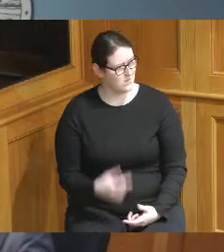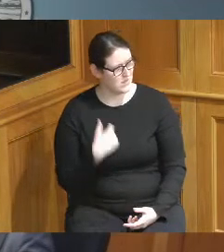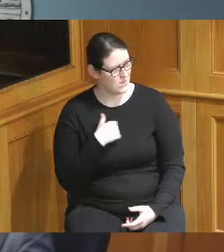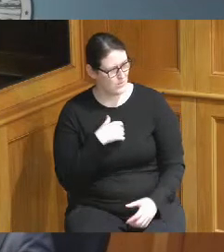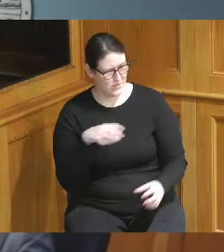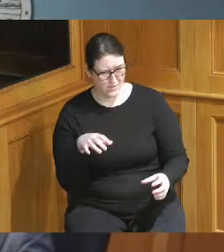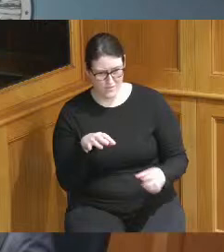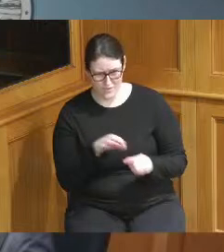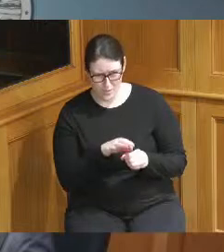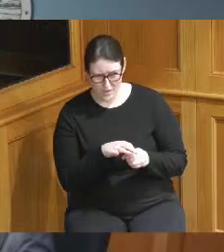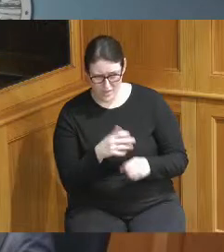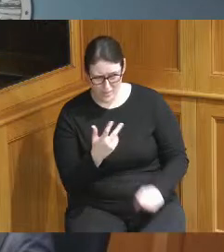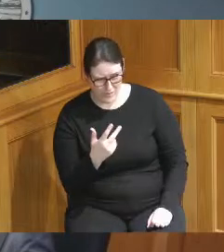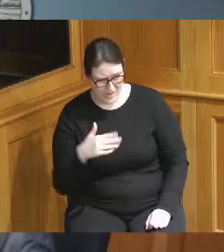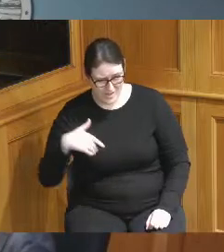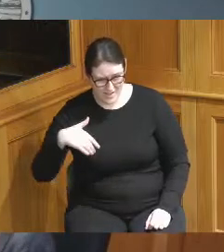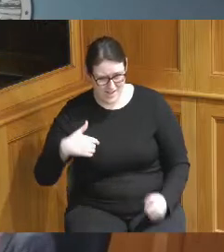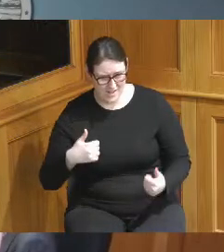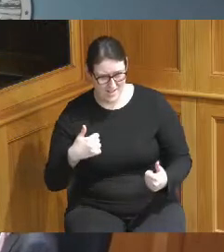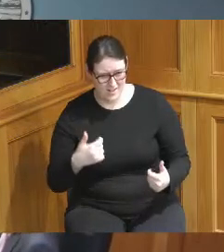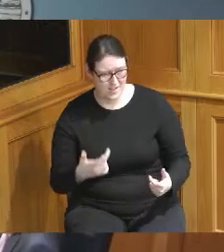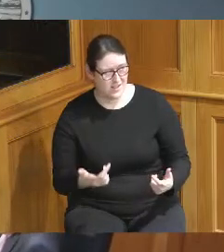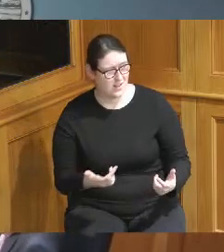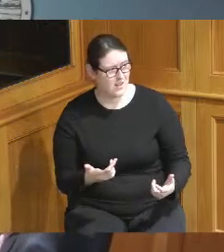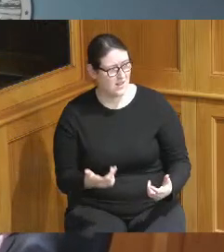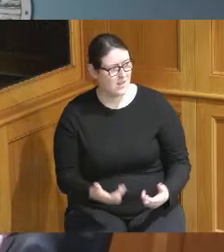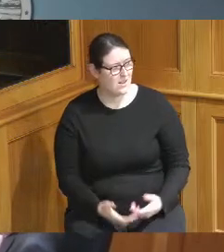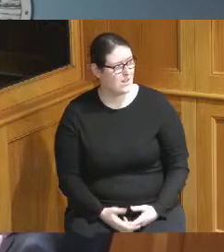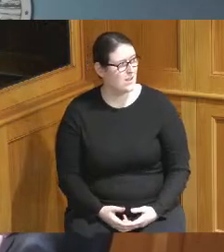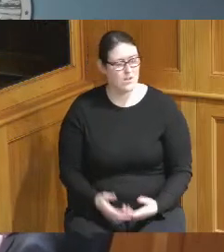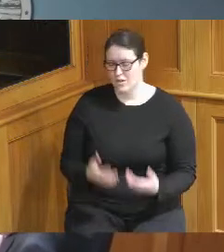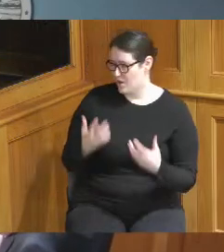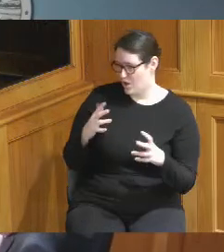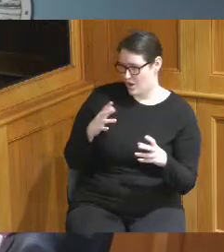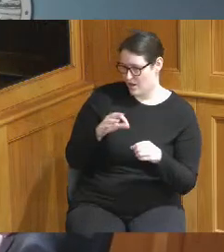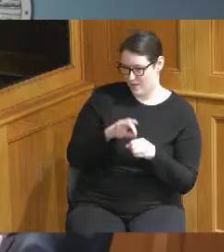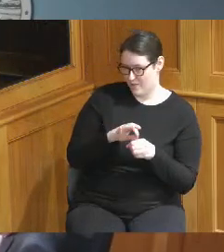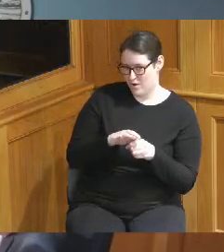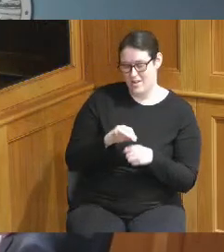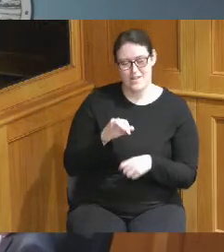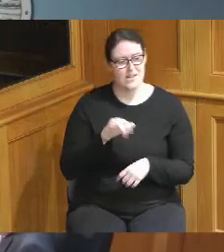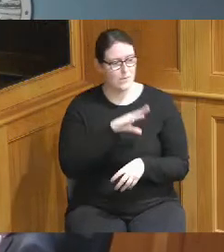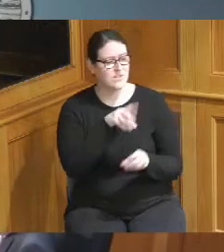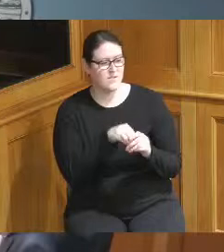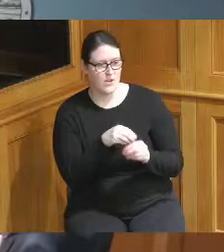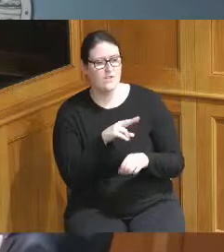talk about that program because there's a lot of good stories that I think are there as well (Commissioner Reece) okay great great I just want to make